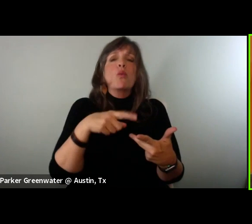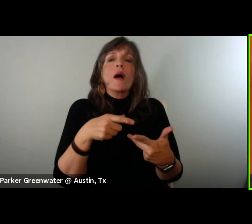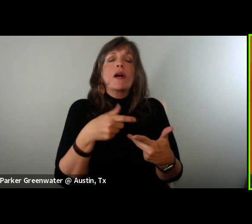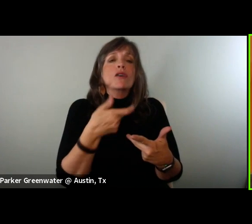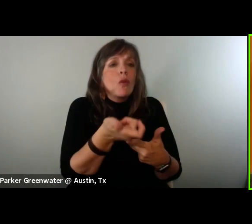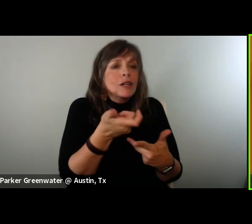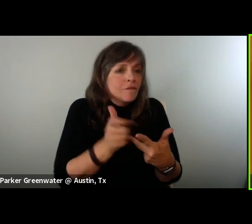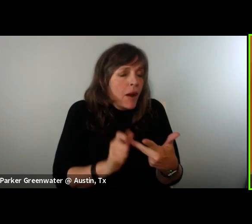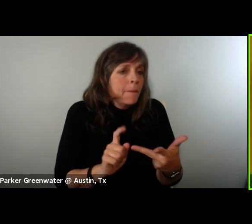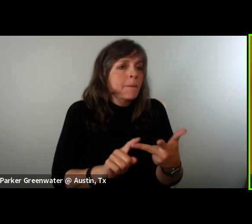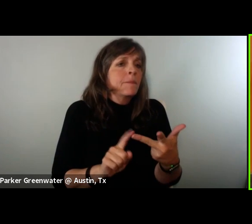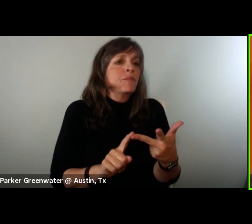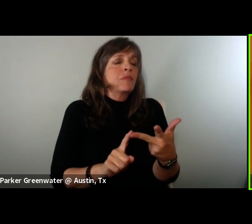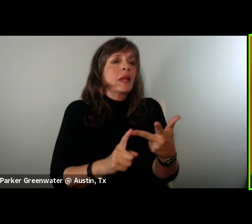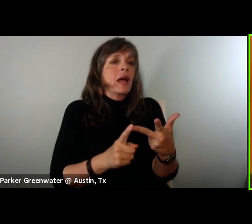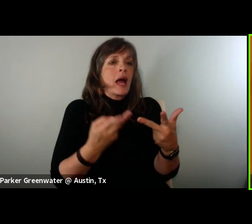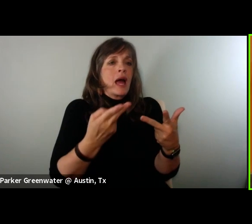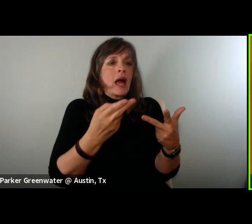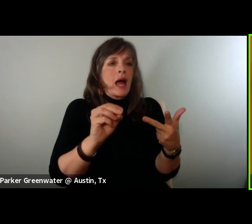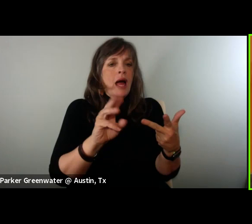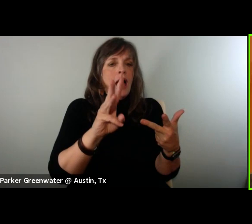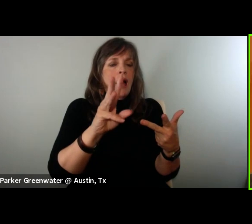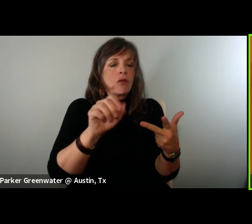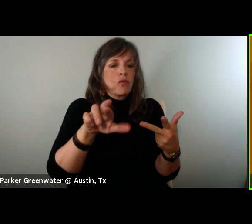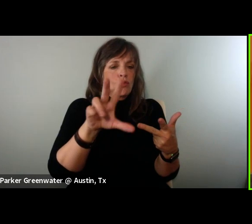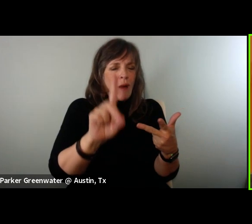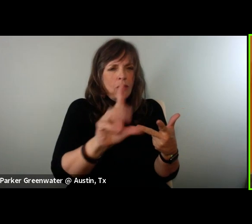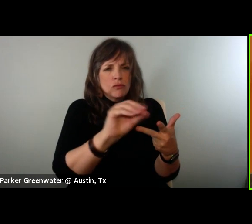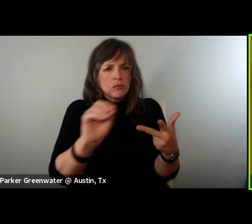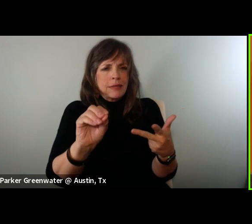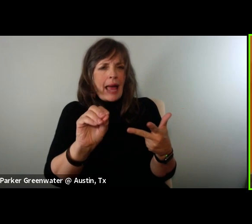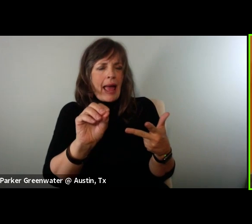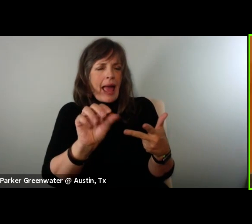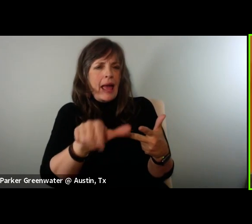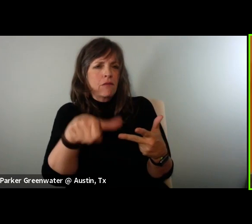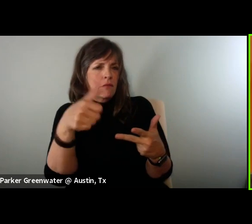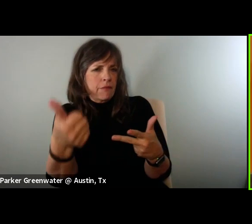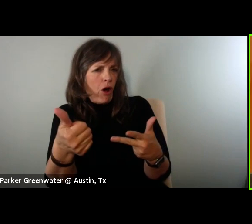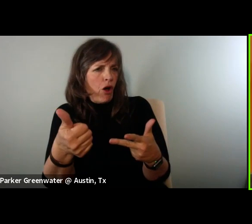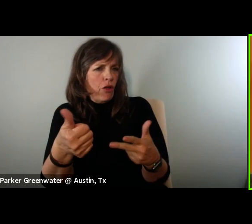and HowlRound, H-O-W-L-R-O-U-N-D, and then tune in to those tags throughout.